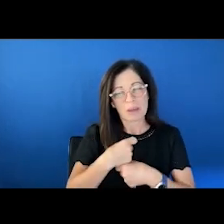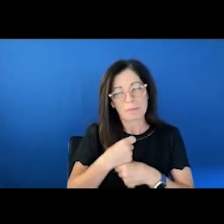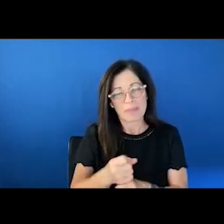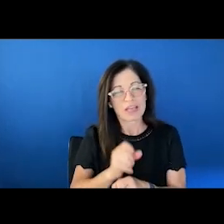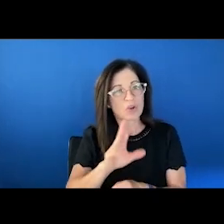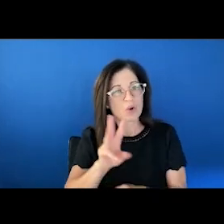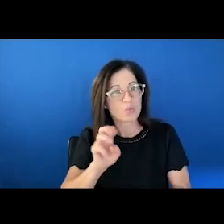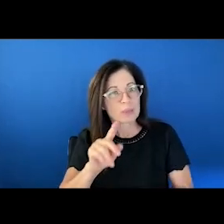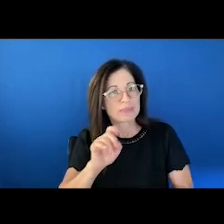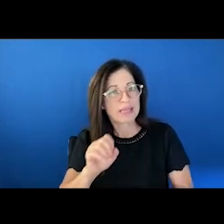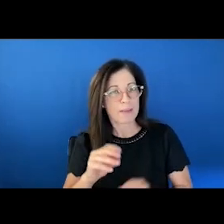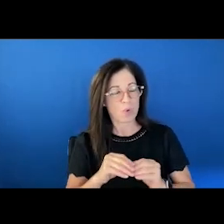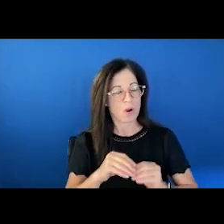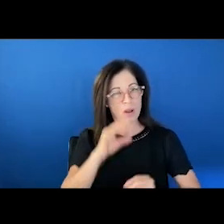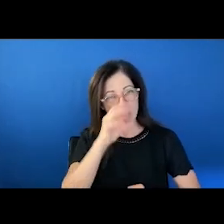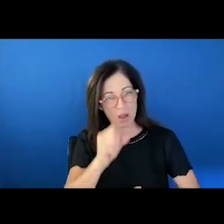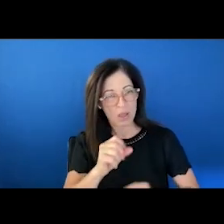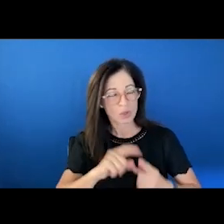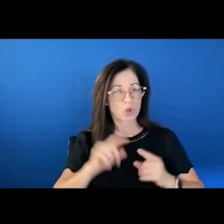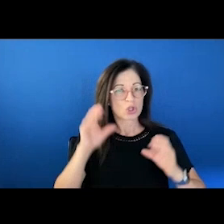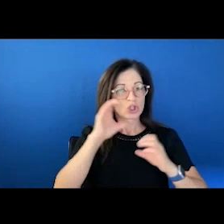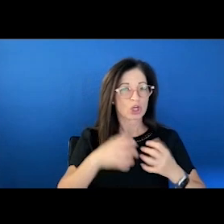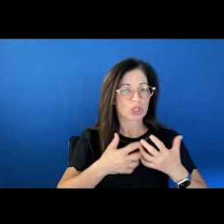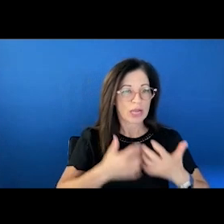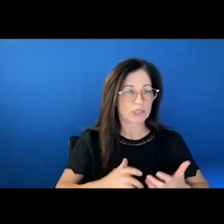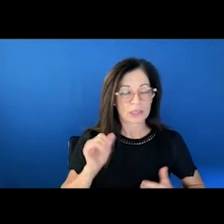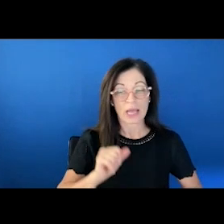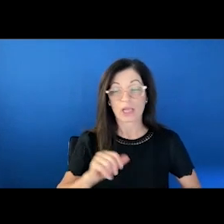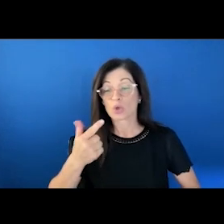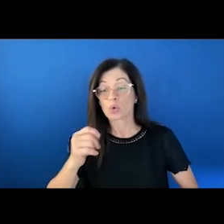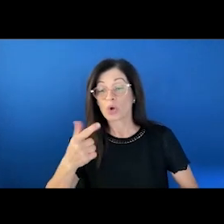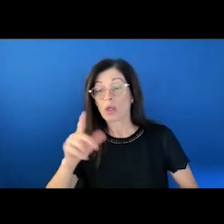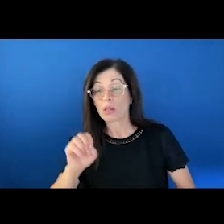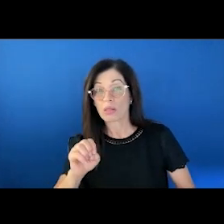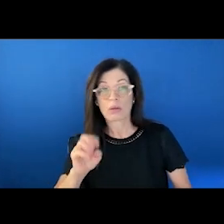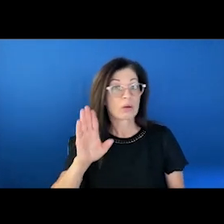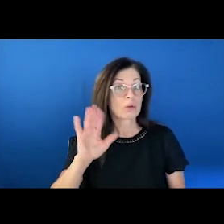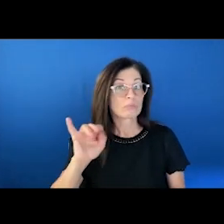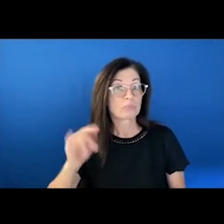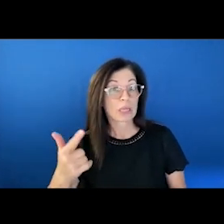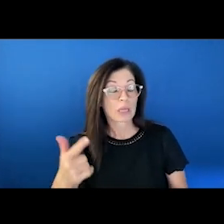appealing to search engines like Google and Bing. Obviously, when people type in key words